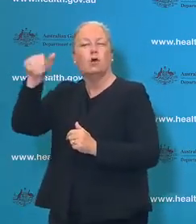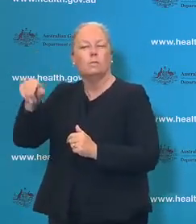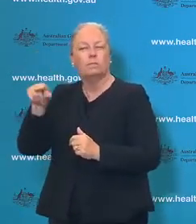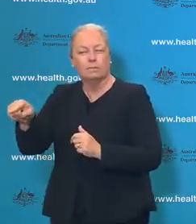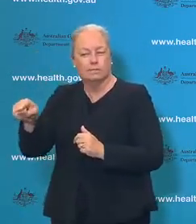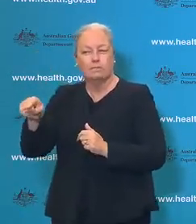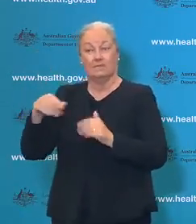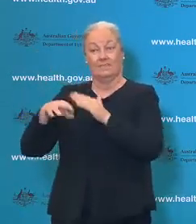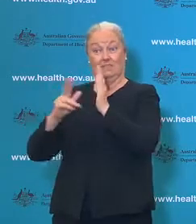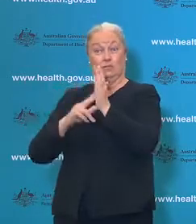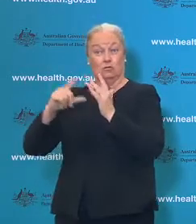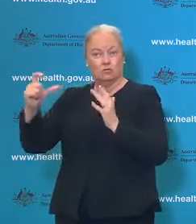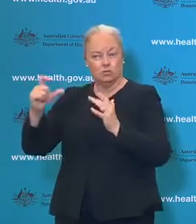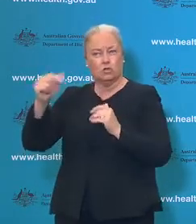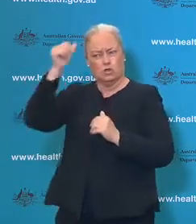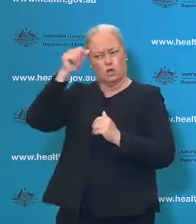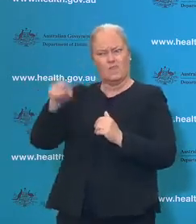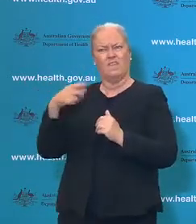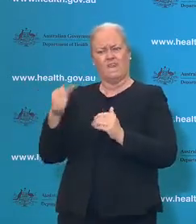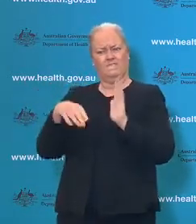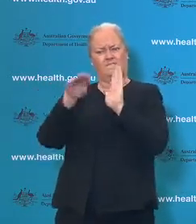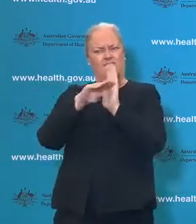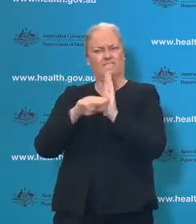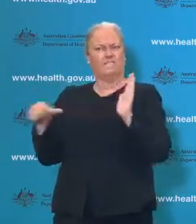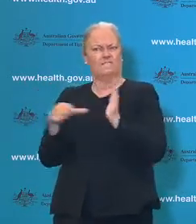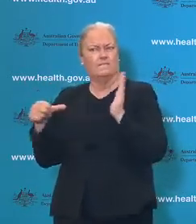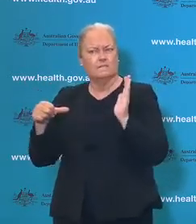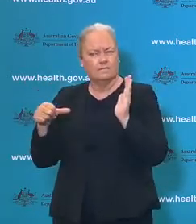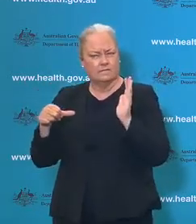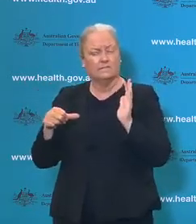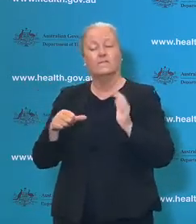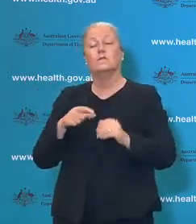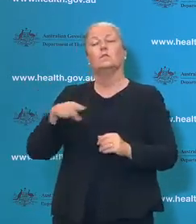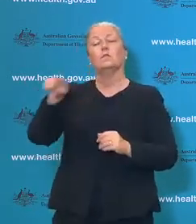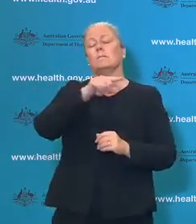restriction where community transmission is occurring must be wearing a surgical